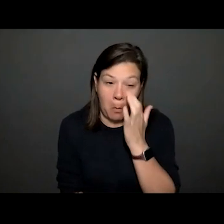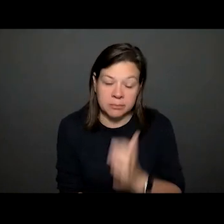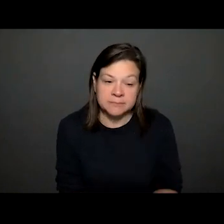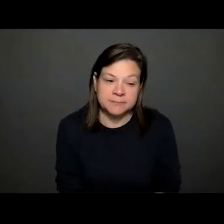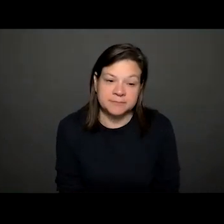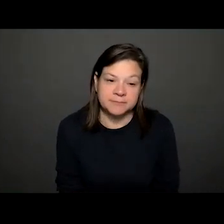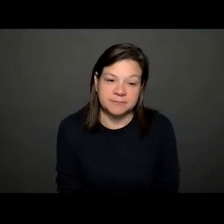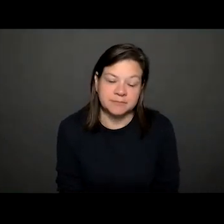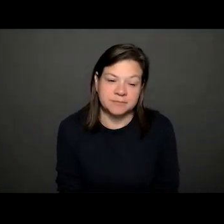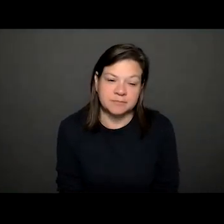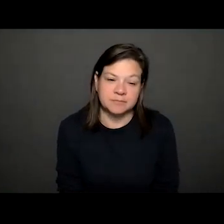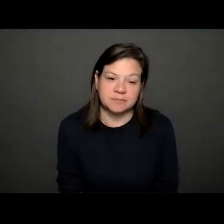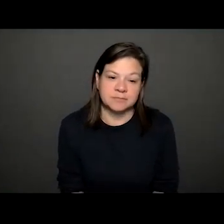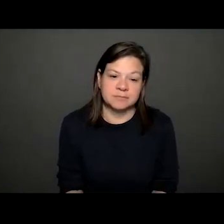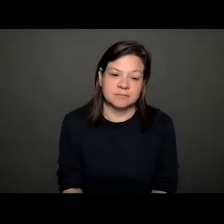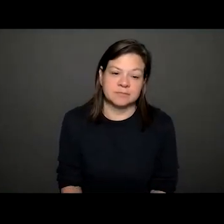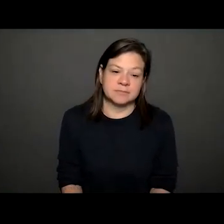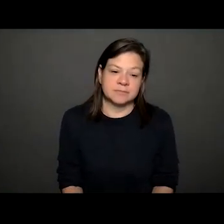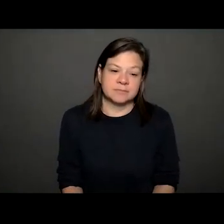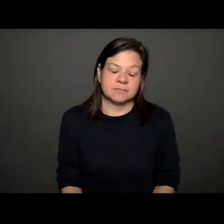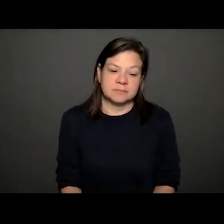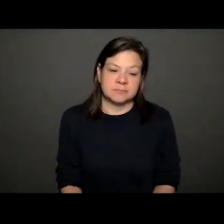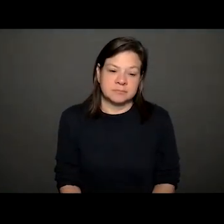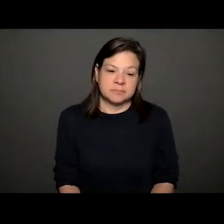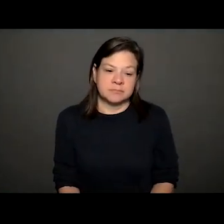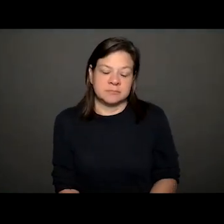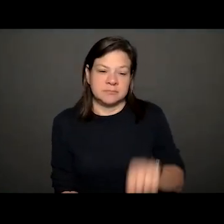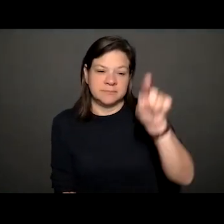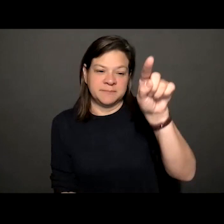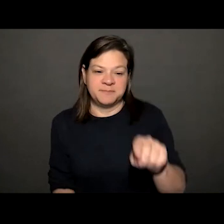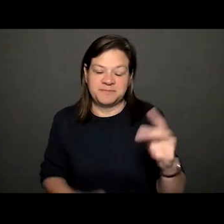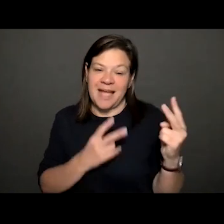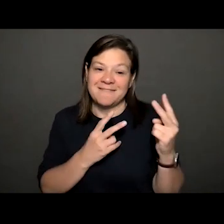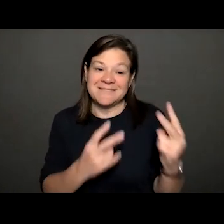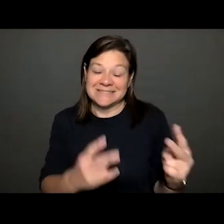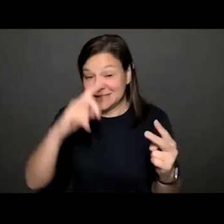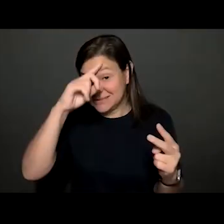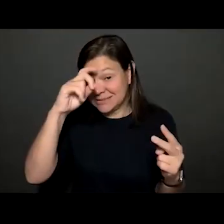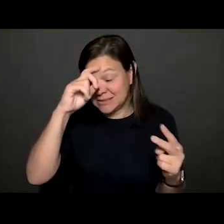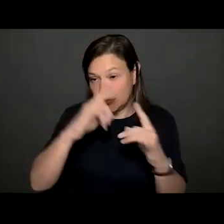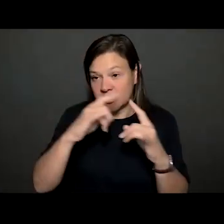THE SUMMER CAMP'S PAGE AND I ALSO VISITED THE CAMP WISE